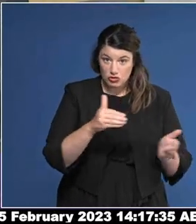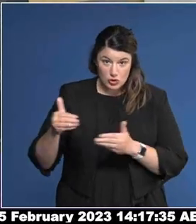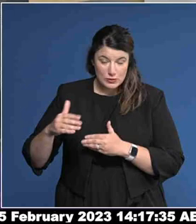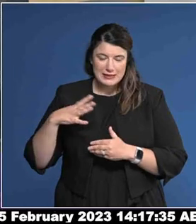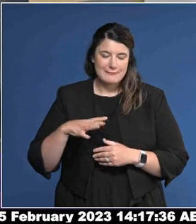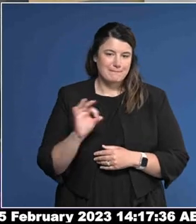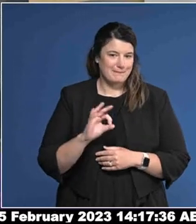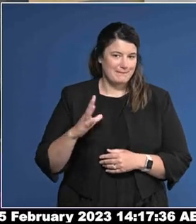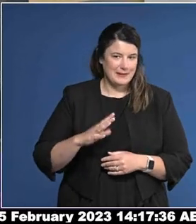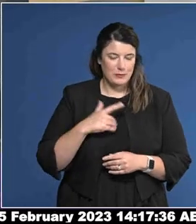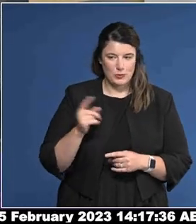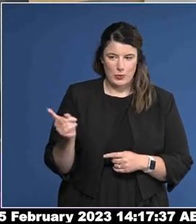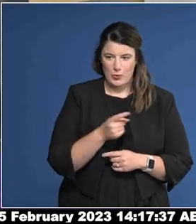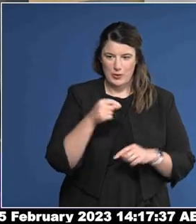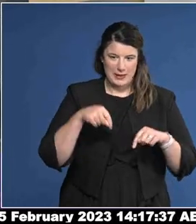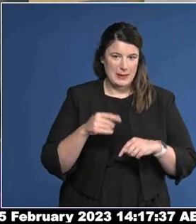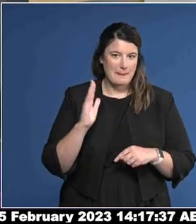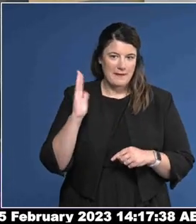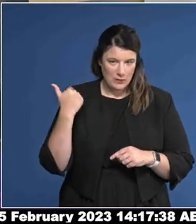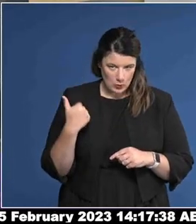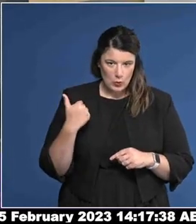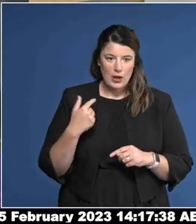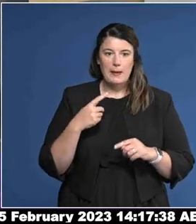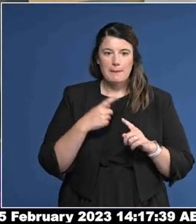And I think everybody has given their respective oaths and affirmations already.